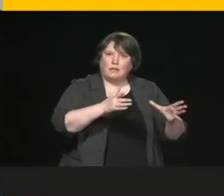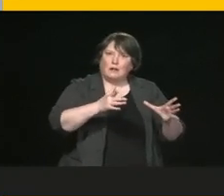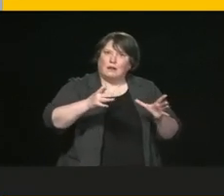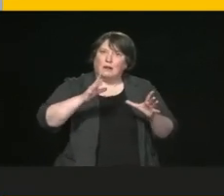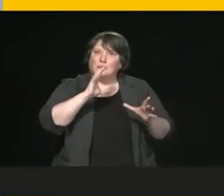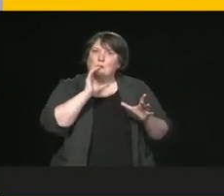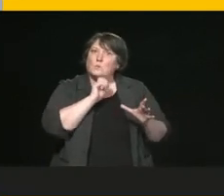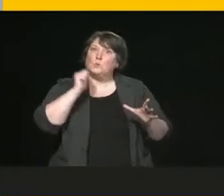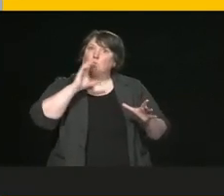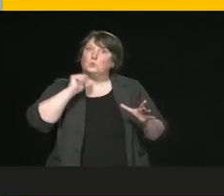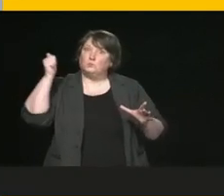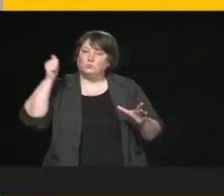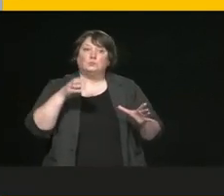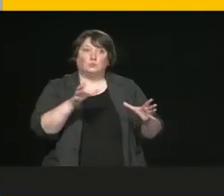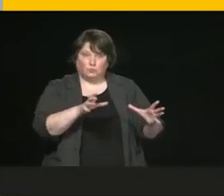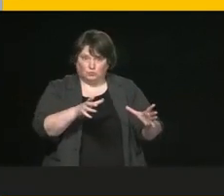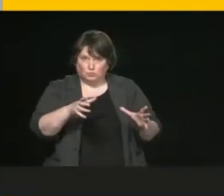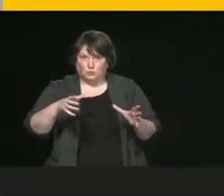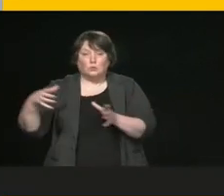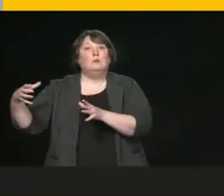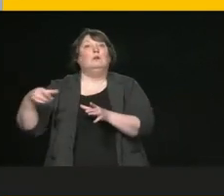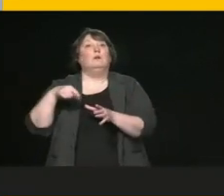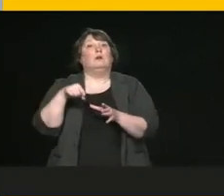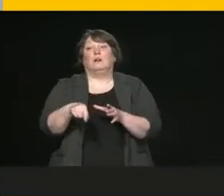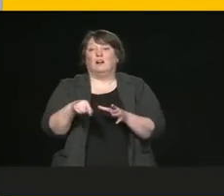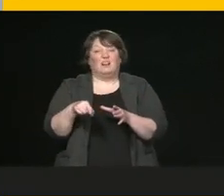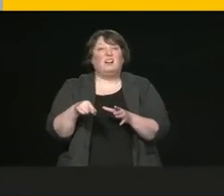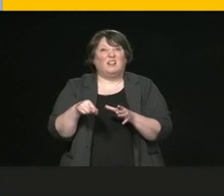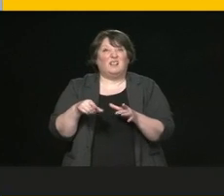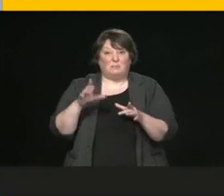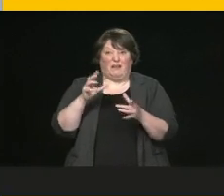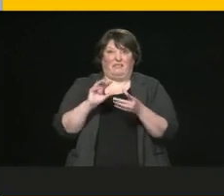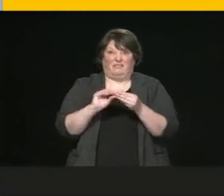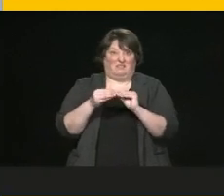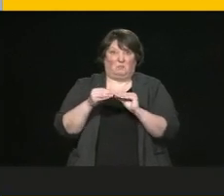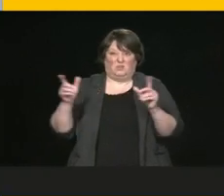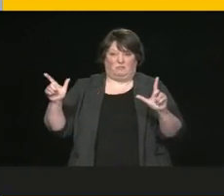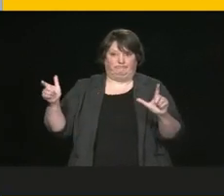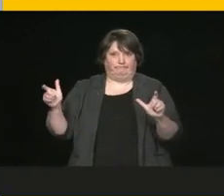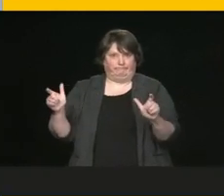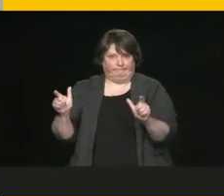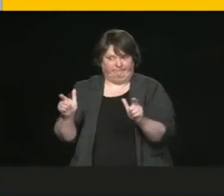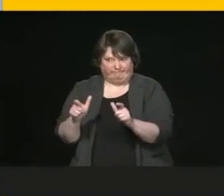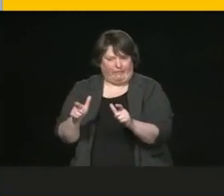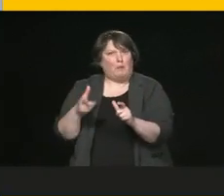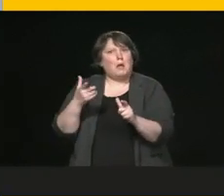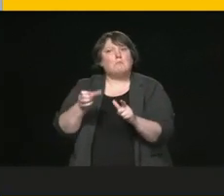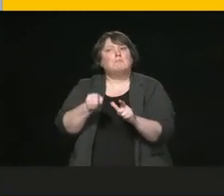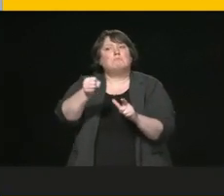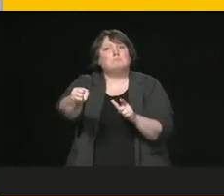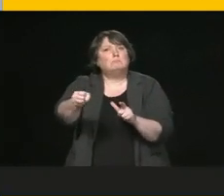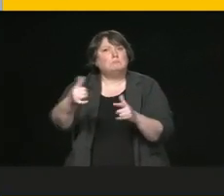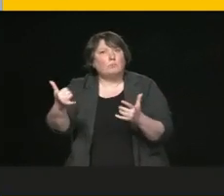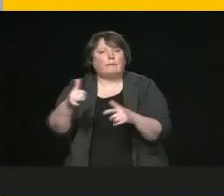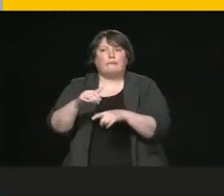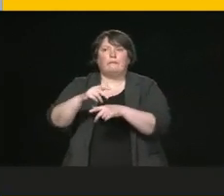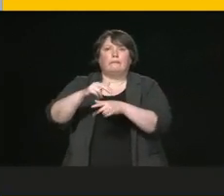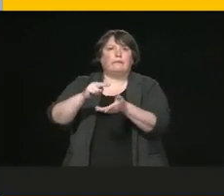FOUGHT THROUGH THE SECOND WORLD WAR.